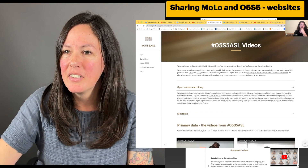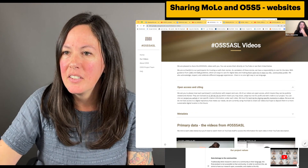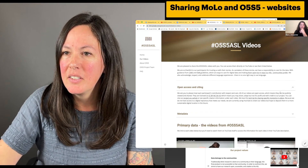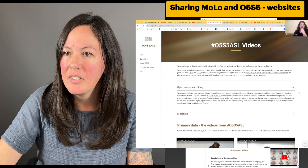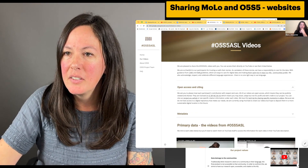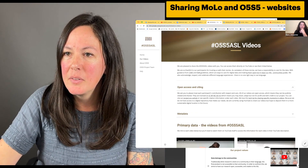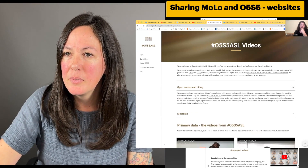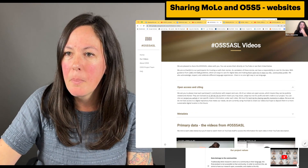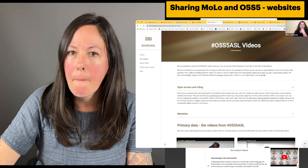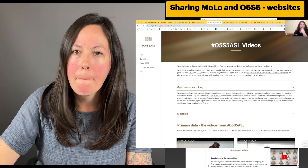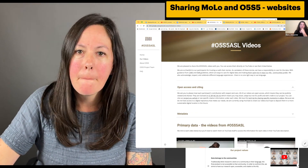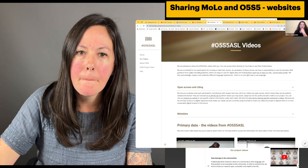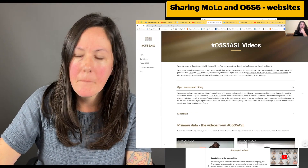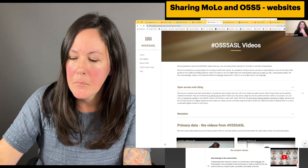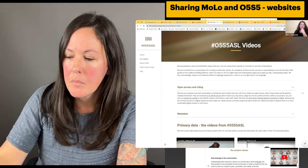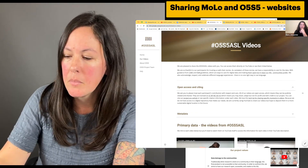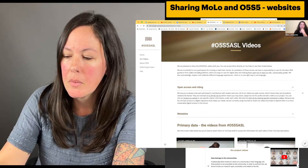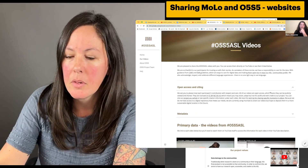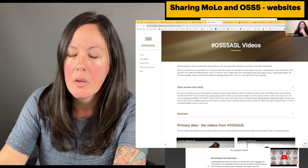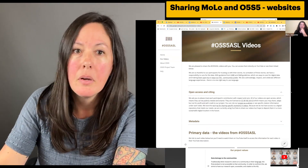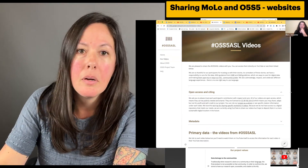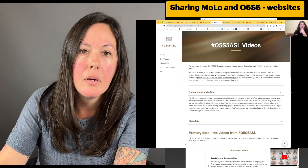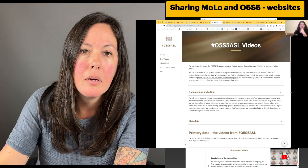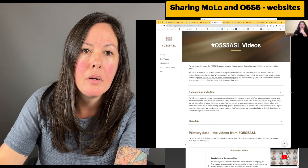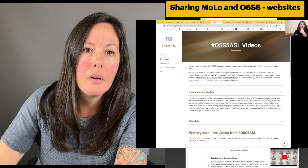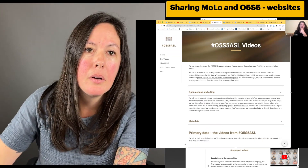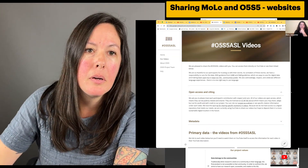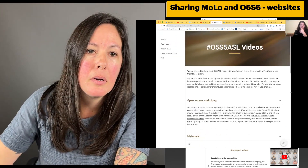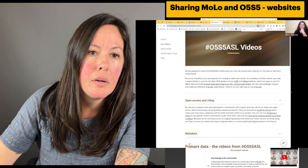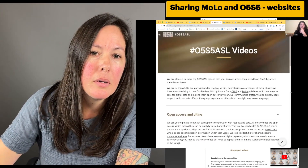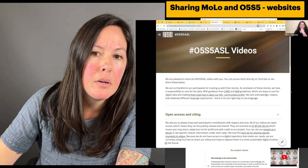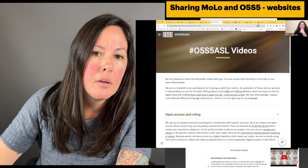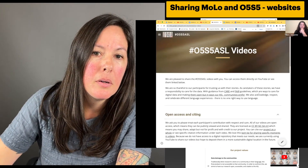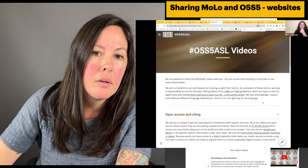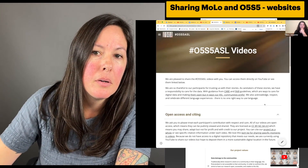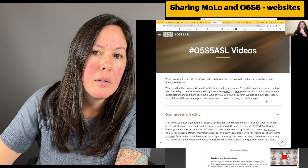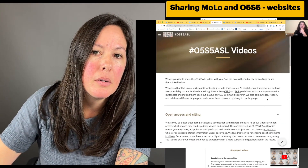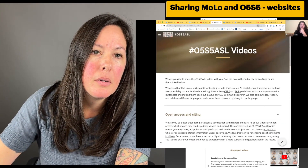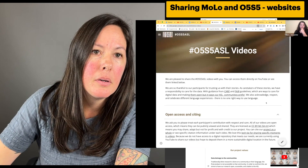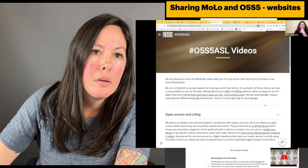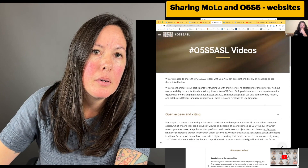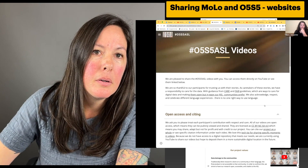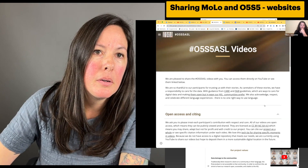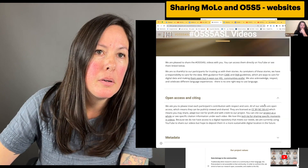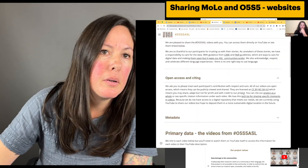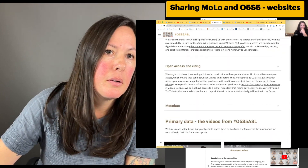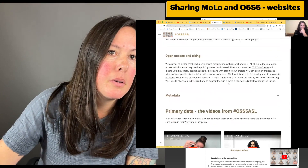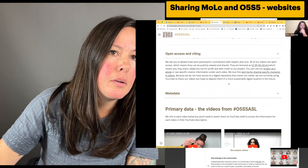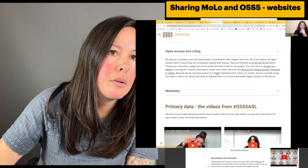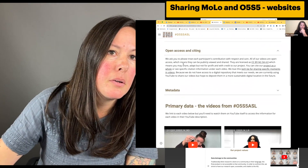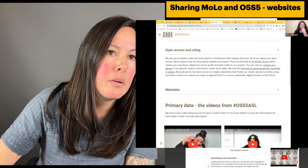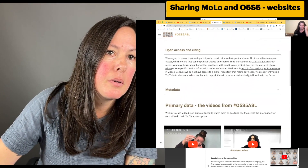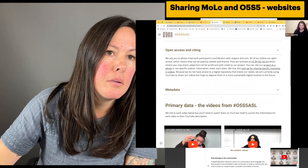website you can see there it says open access and sighting so I can zoom in here here